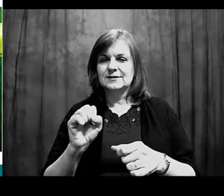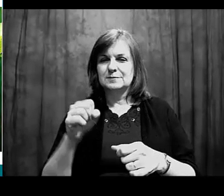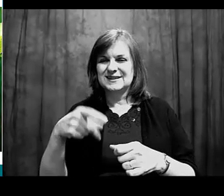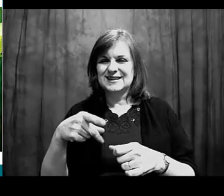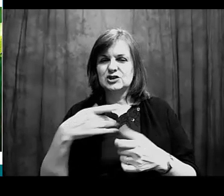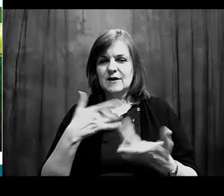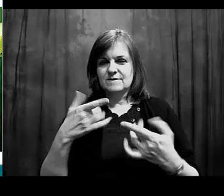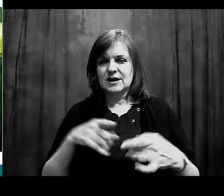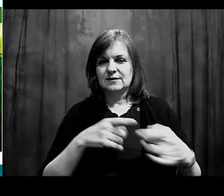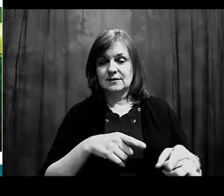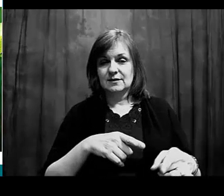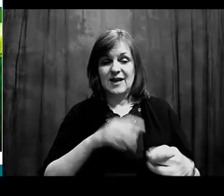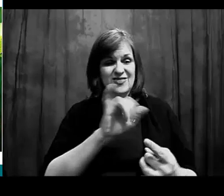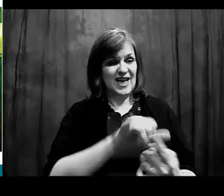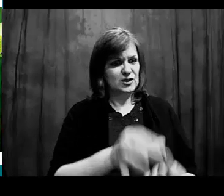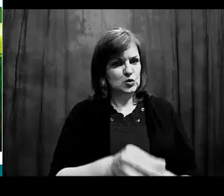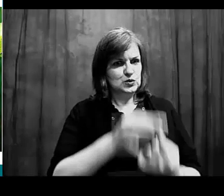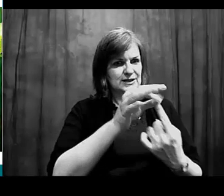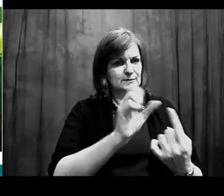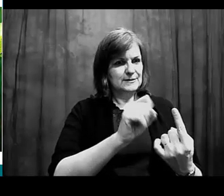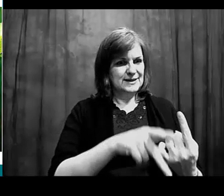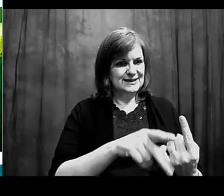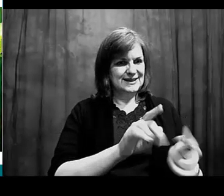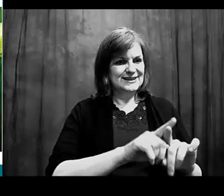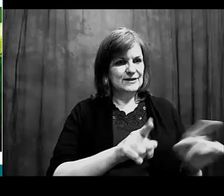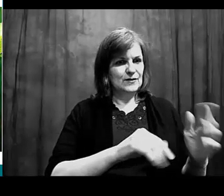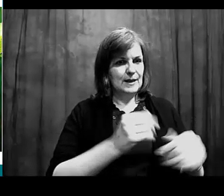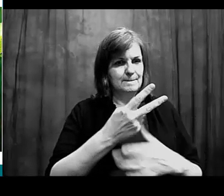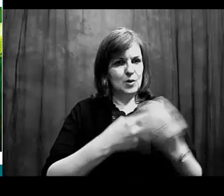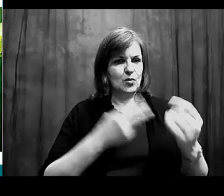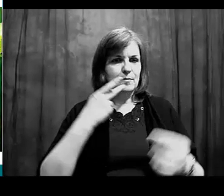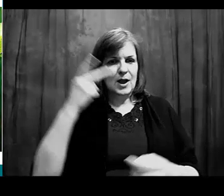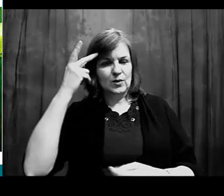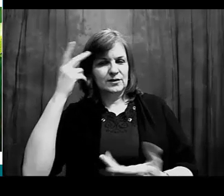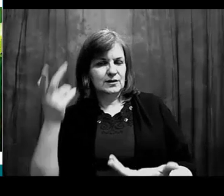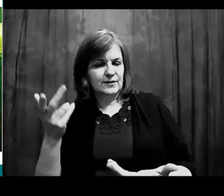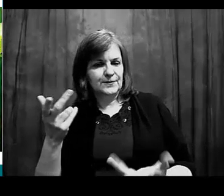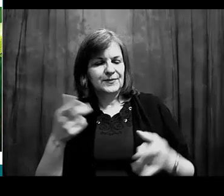hybrid species lead to very very fast speciation events because this